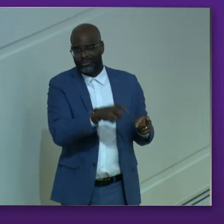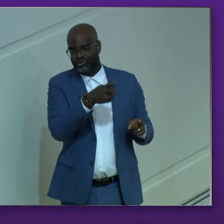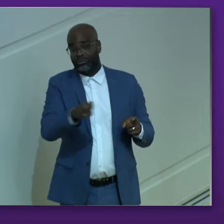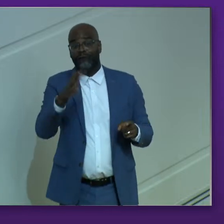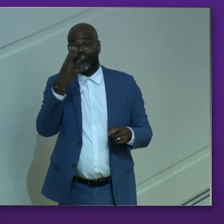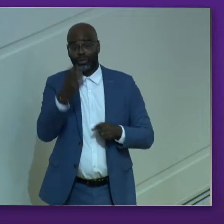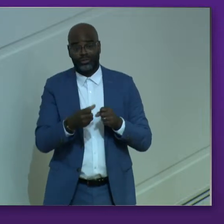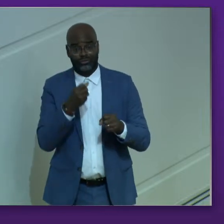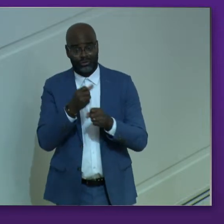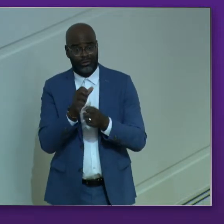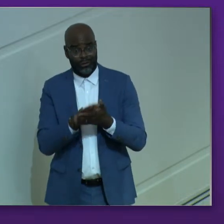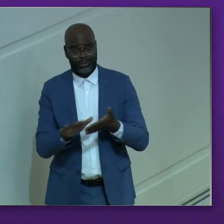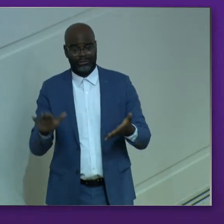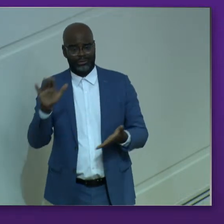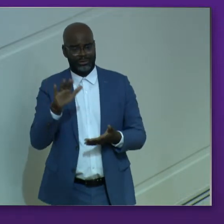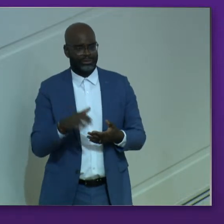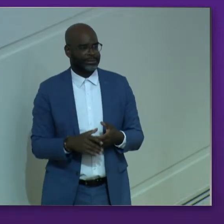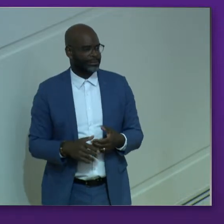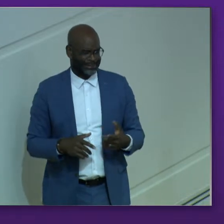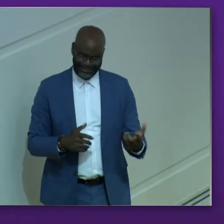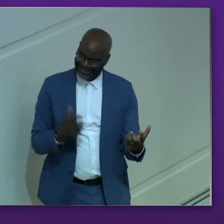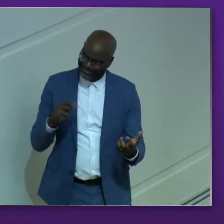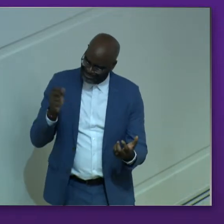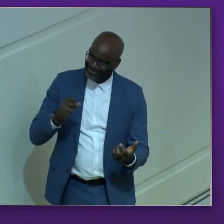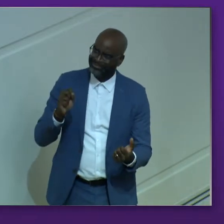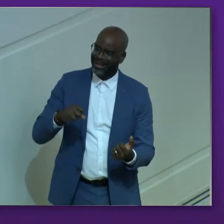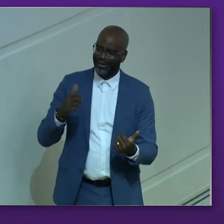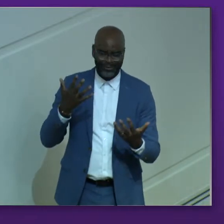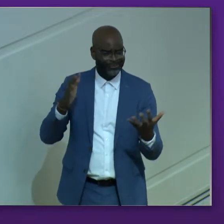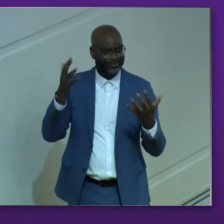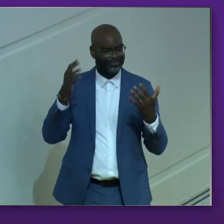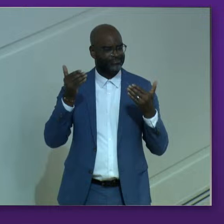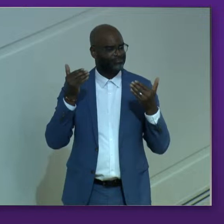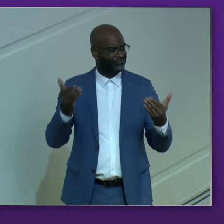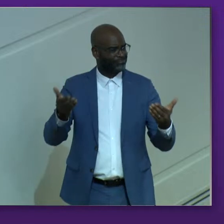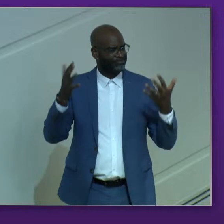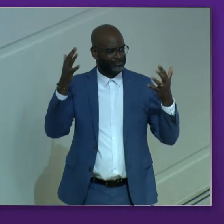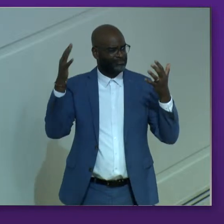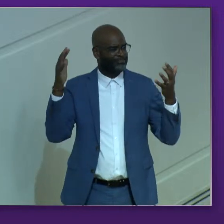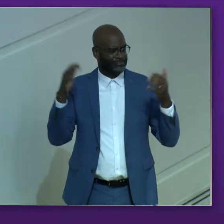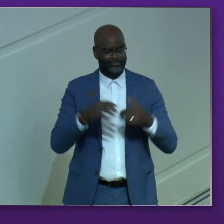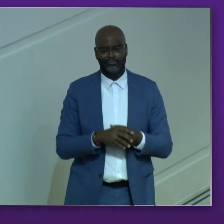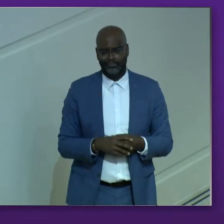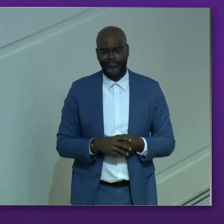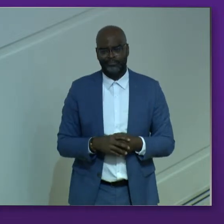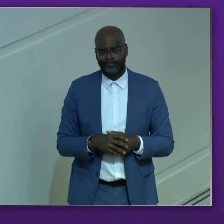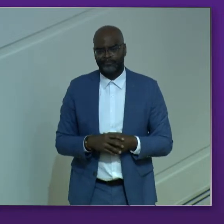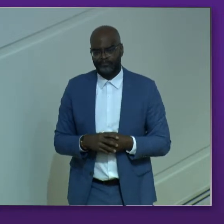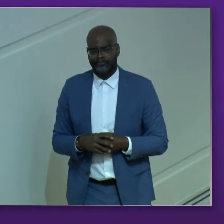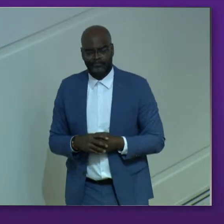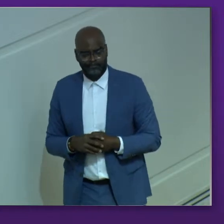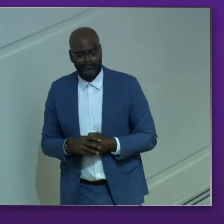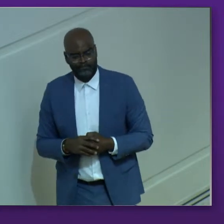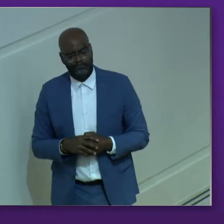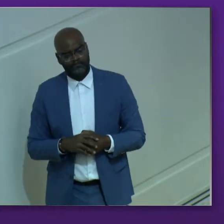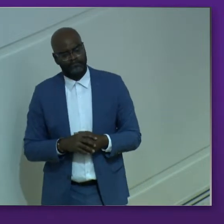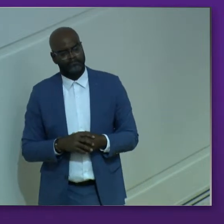OVER ONE DECADE 10 YEARS OF ACES. MORE THAN 1000 ACES STUDENTS HAVE TRANSFERRED FROM MONTGOMERY COLLEGE TO A